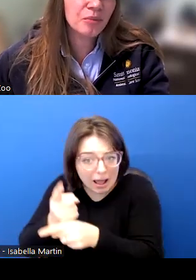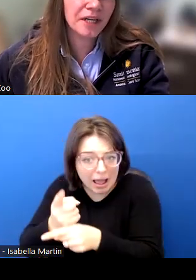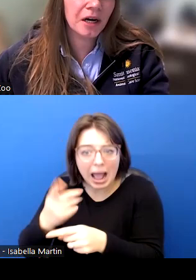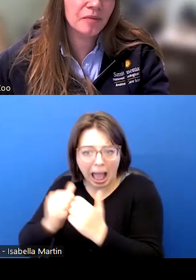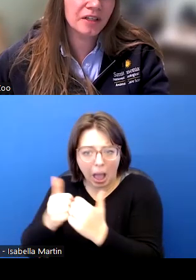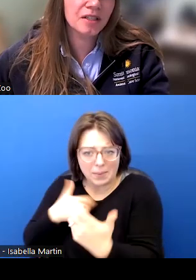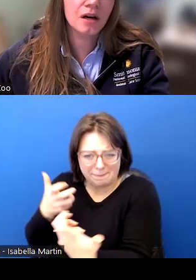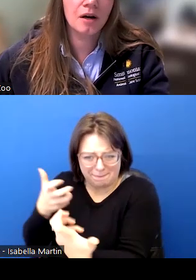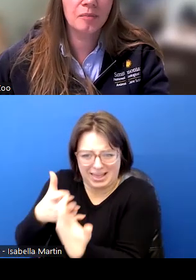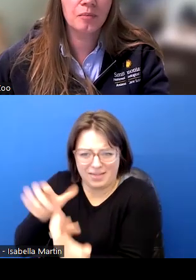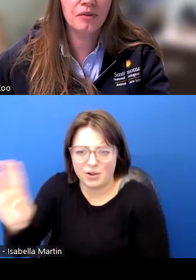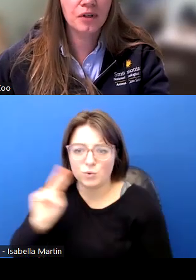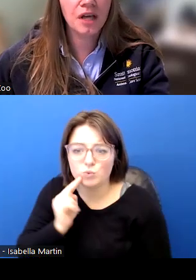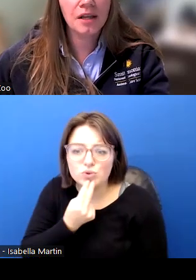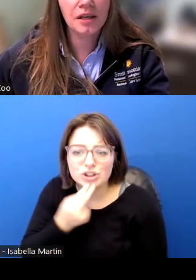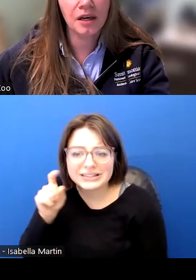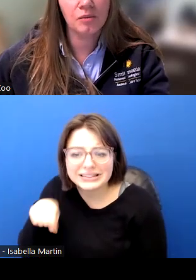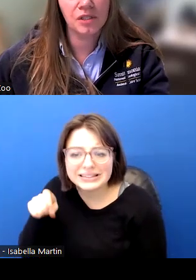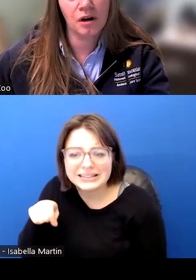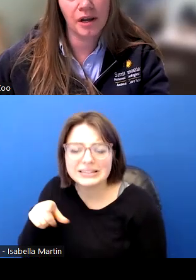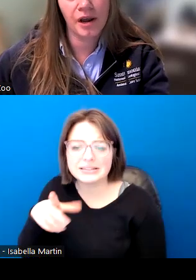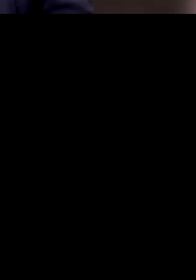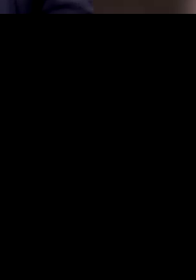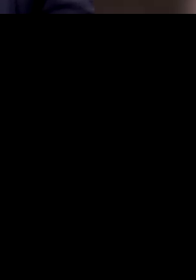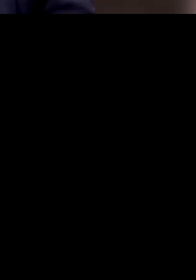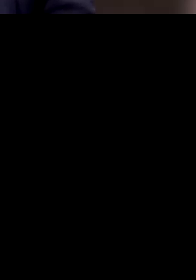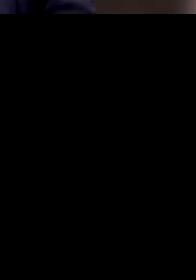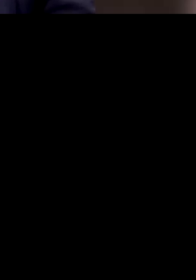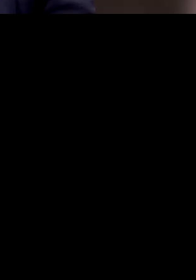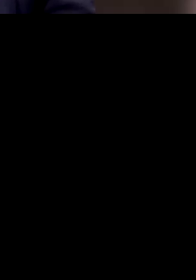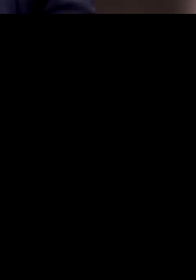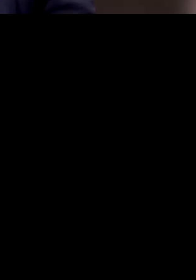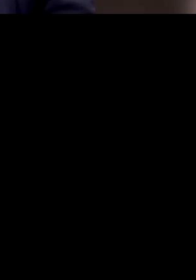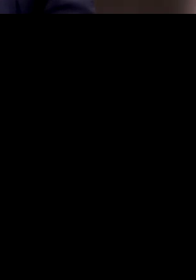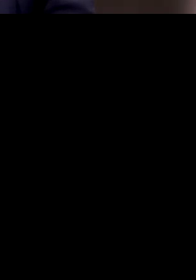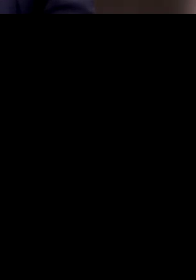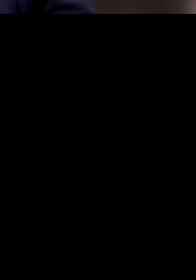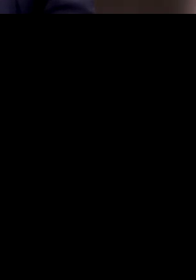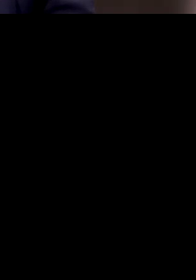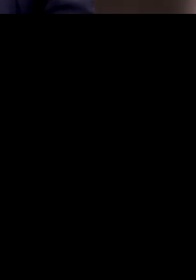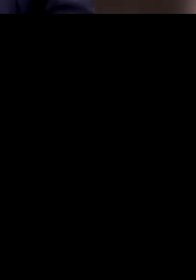pretty obvious, but for a lot of the animals in our care their wild diet and environment can be in